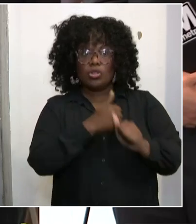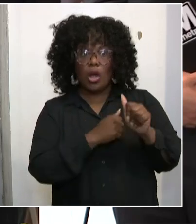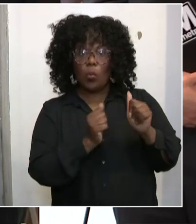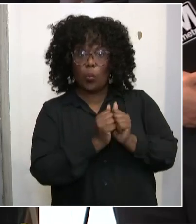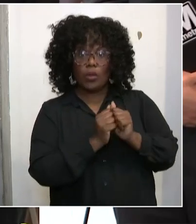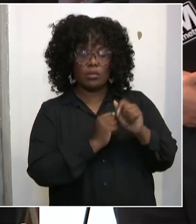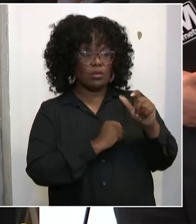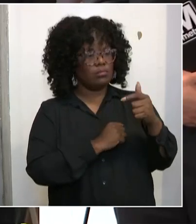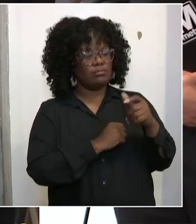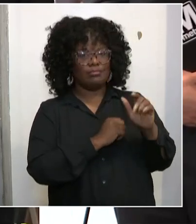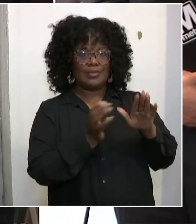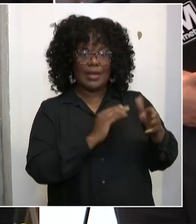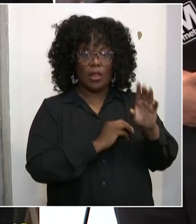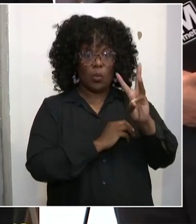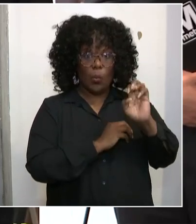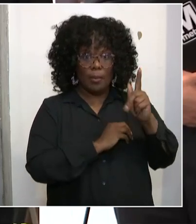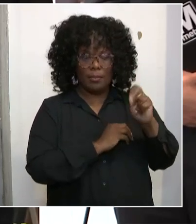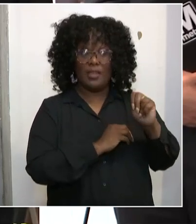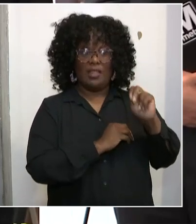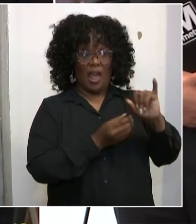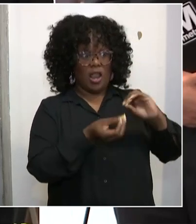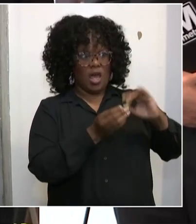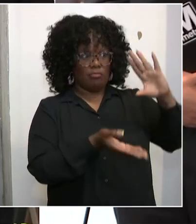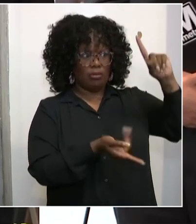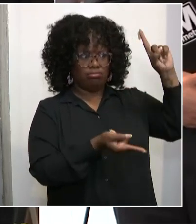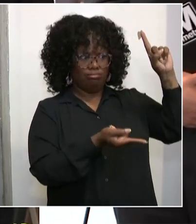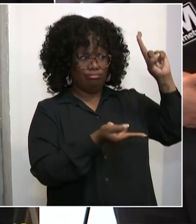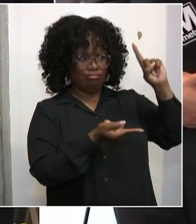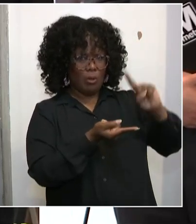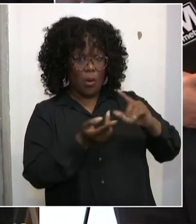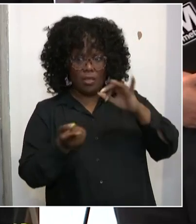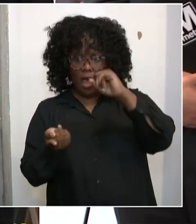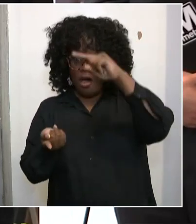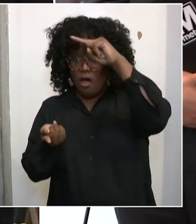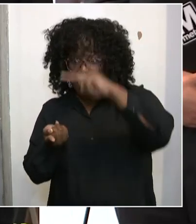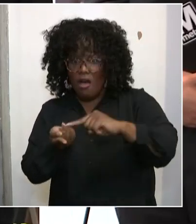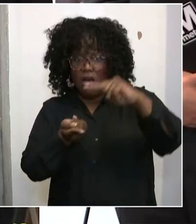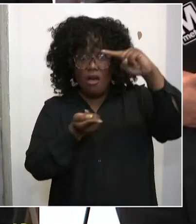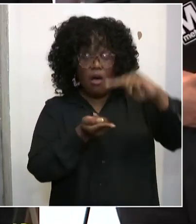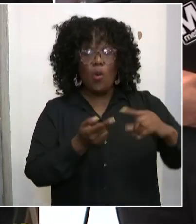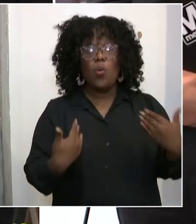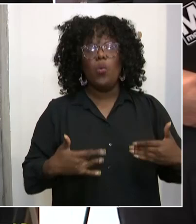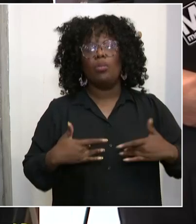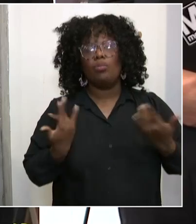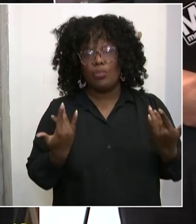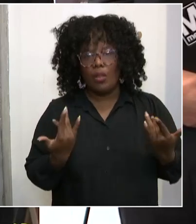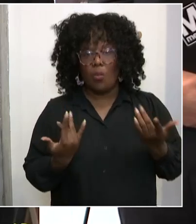to continue to drive down crime in our city and for our summer crime initiative you will see an increased